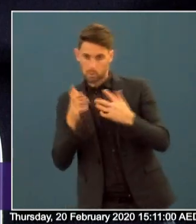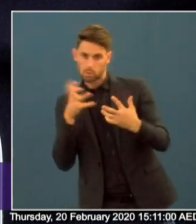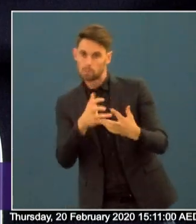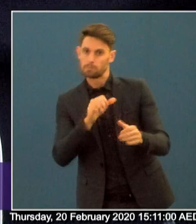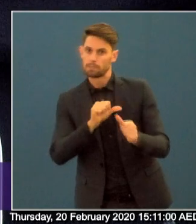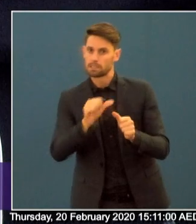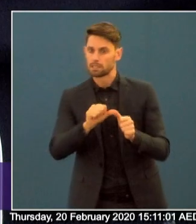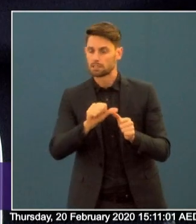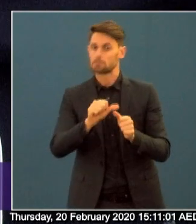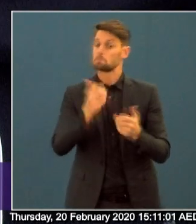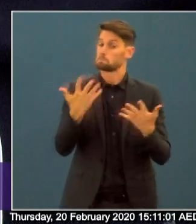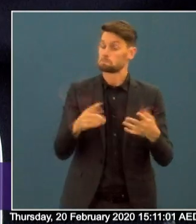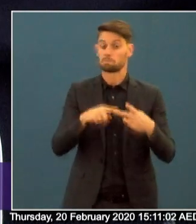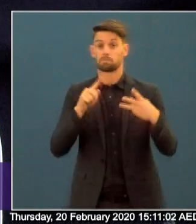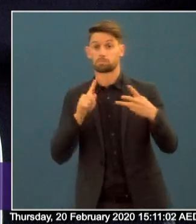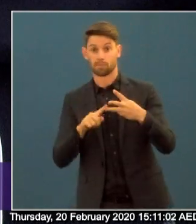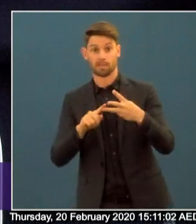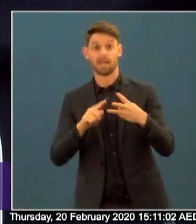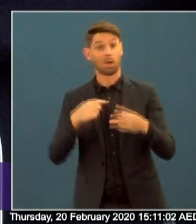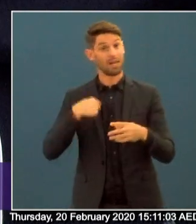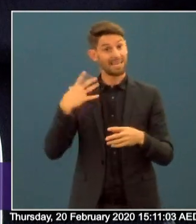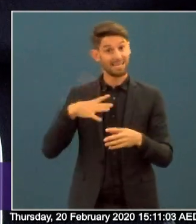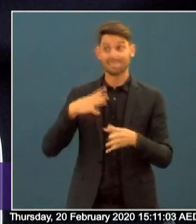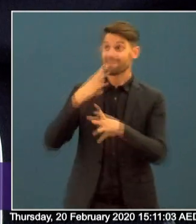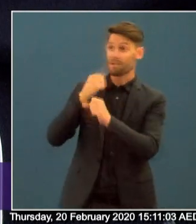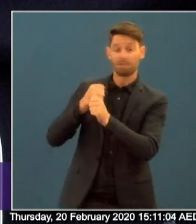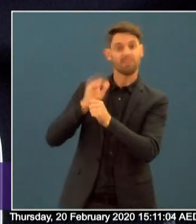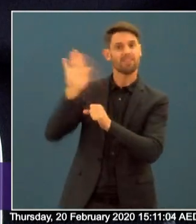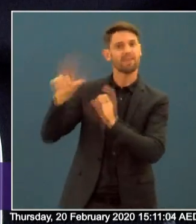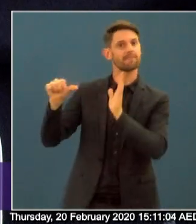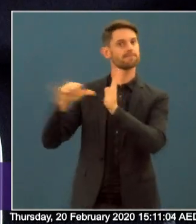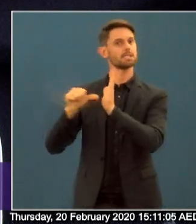We also need funding models to actually match the model of care.